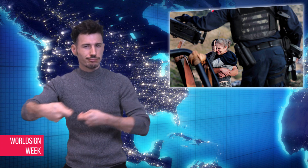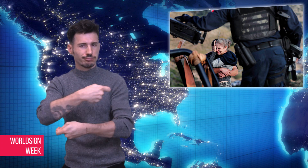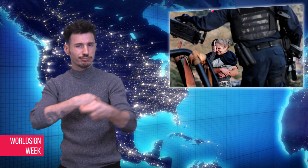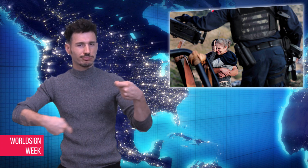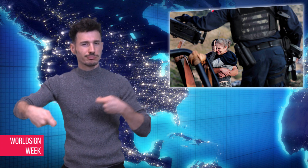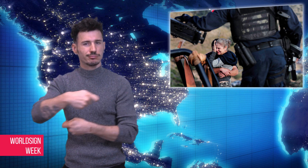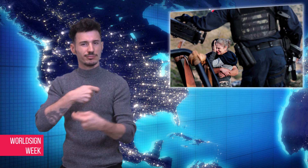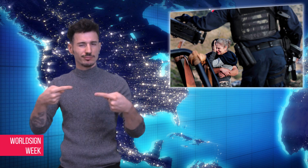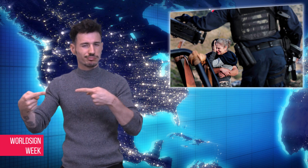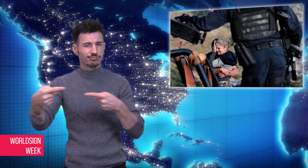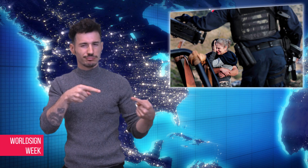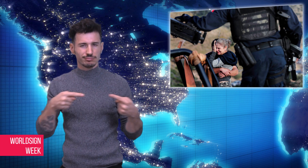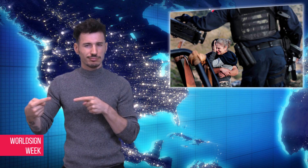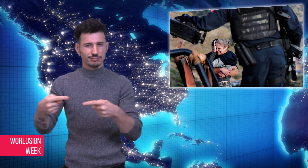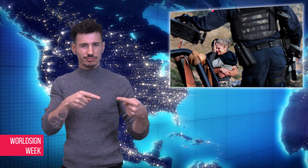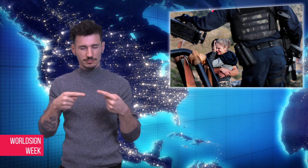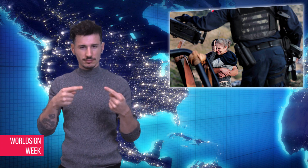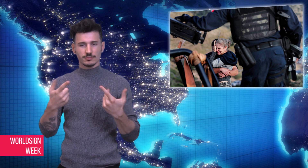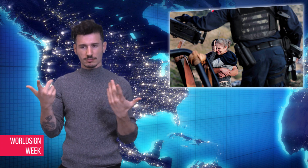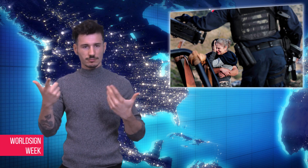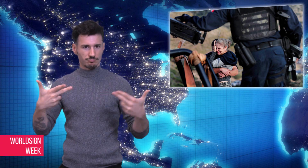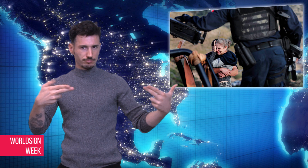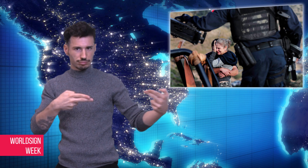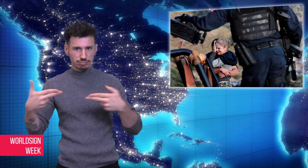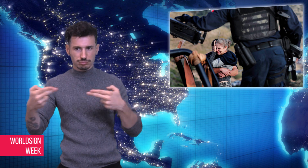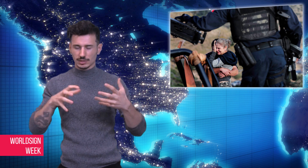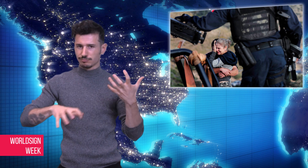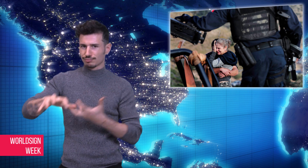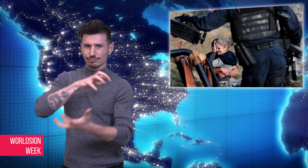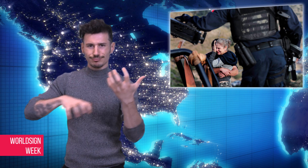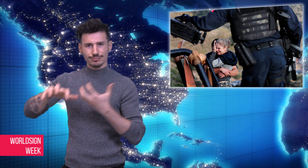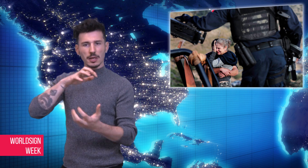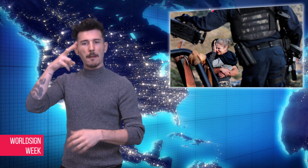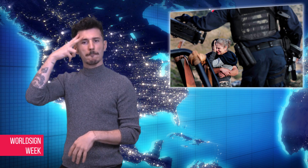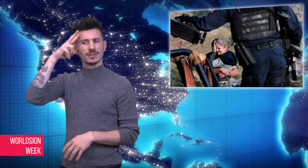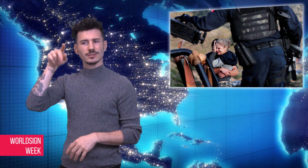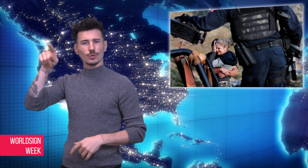Mexico over the several years.